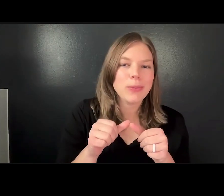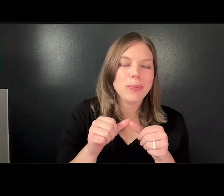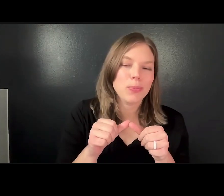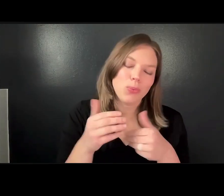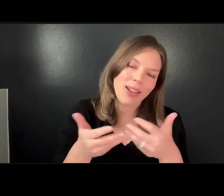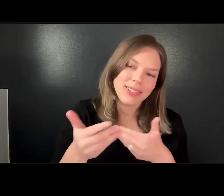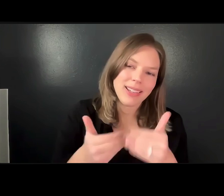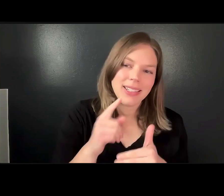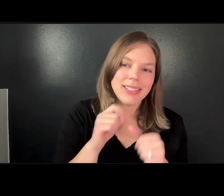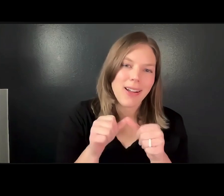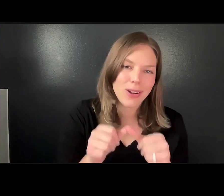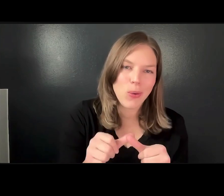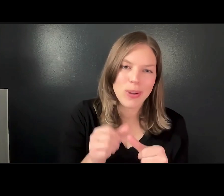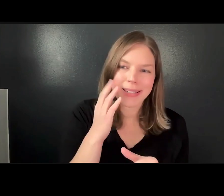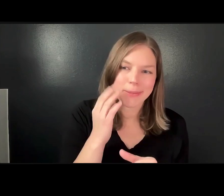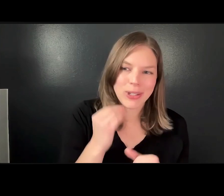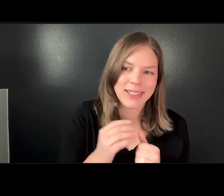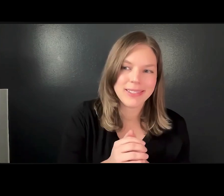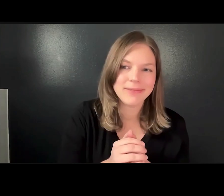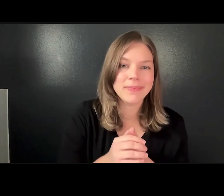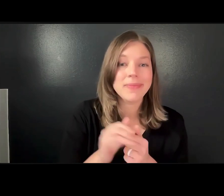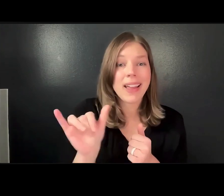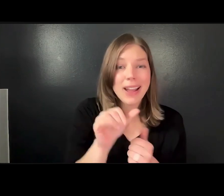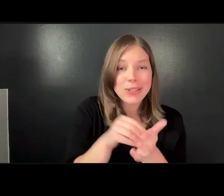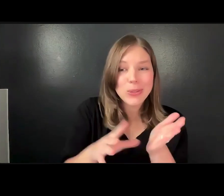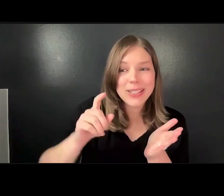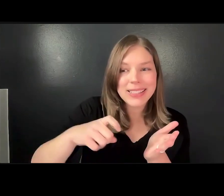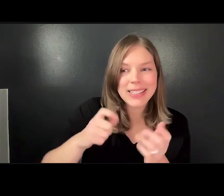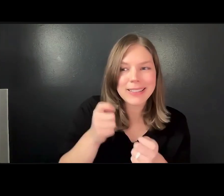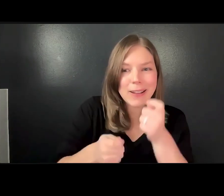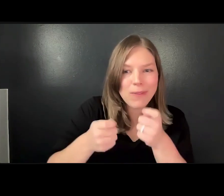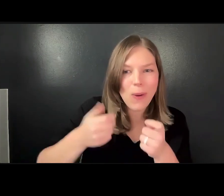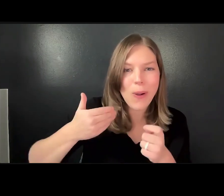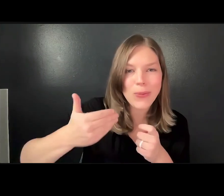The interactive process is not confined to initial interactions. It's an ongoing journey.